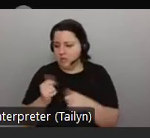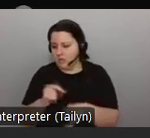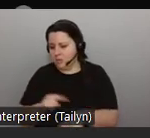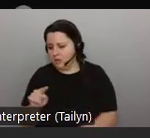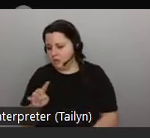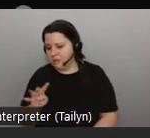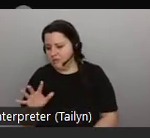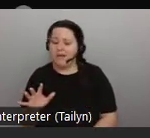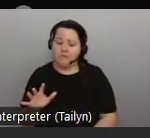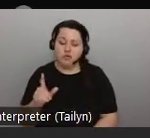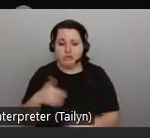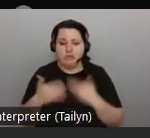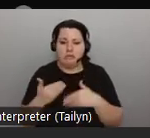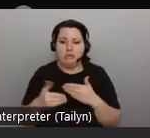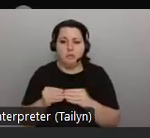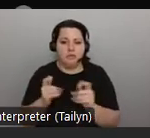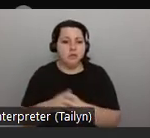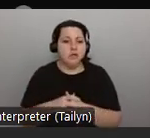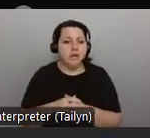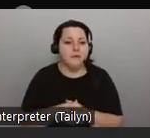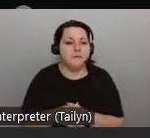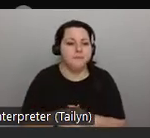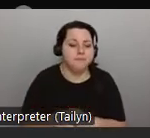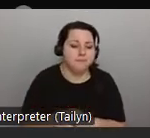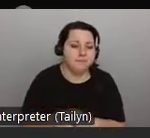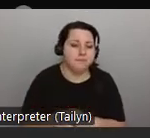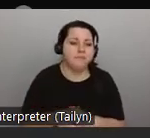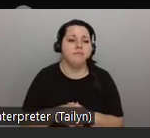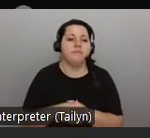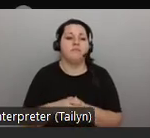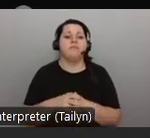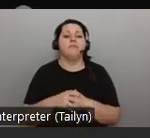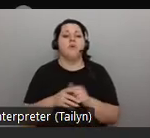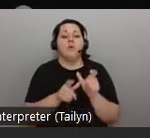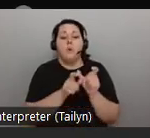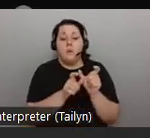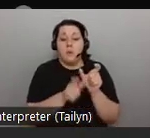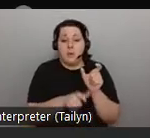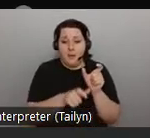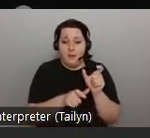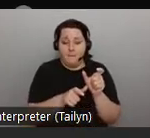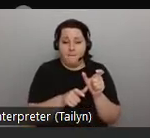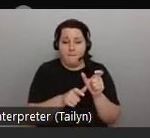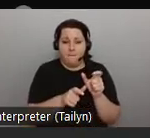general. Now, to column layouts, or more,